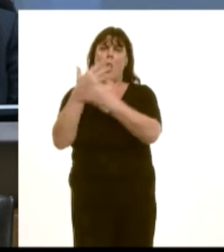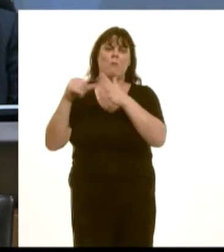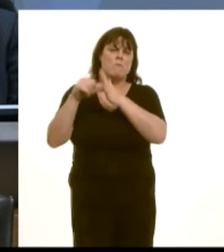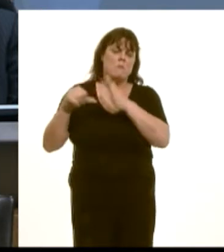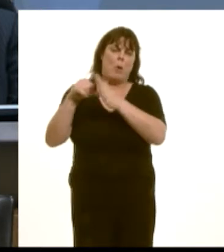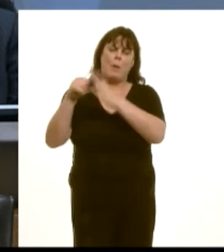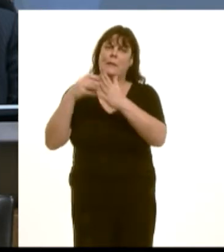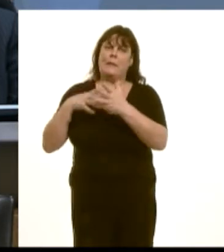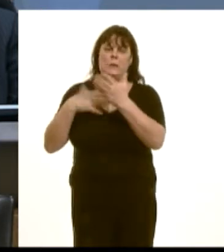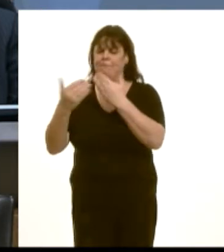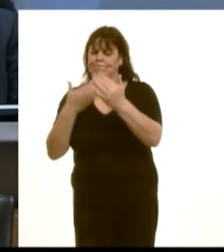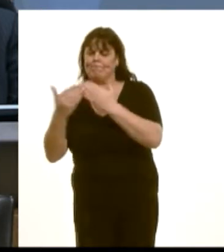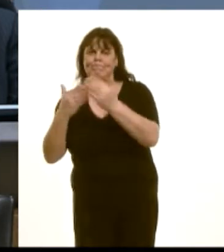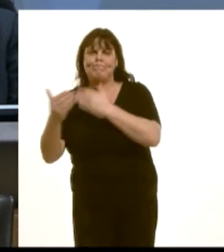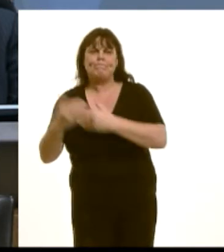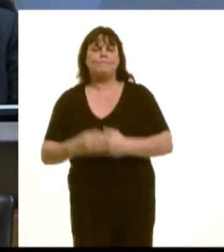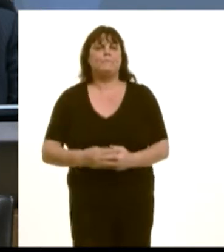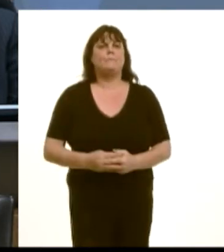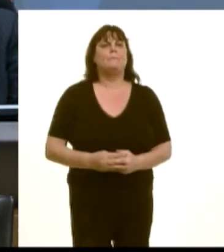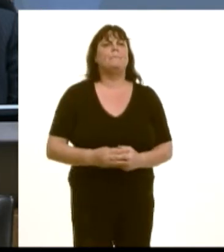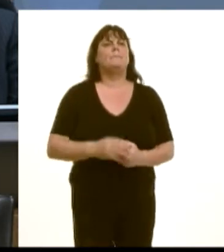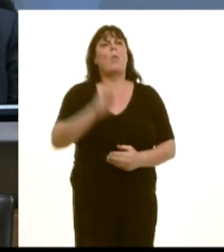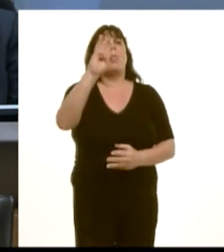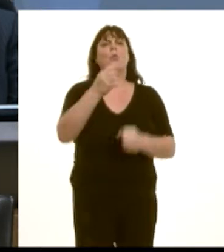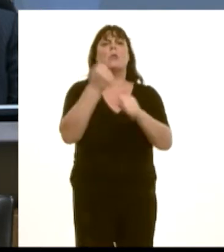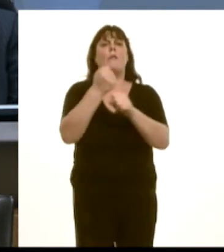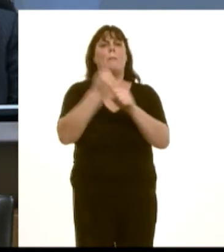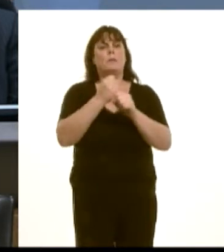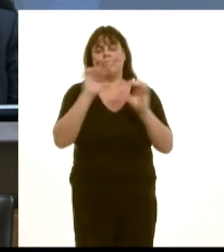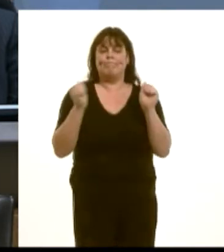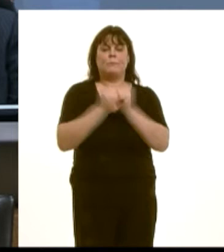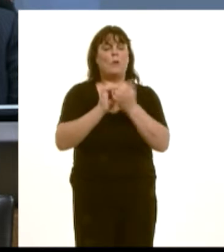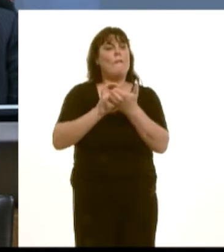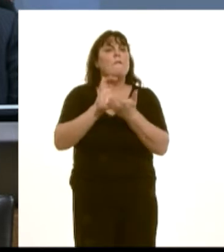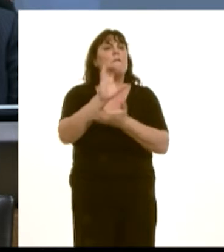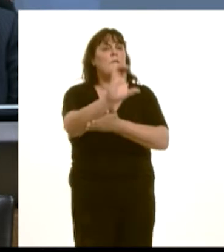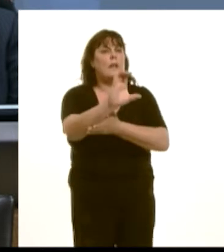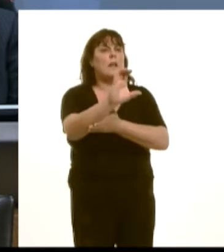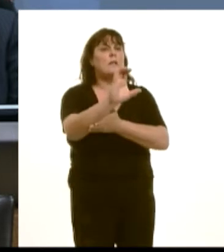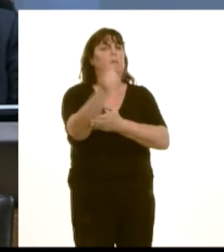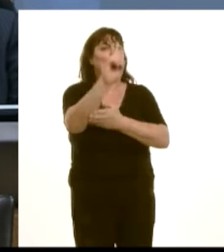dealing with. The Welsh Government's financing of its part is predicated on it being able